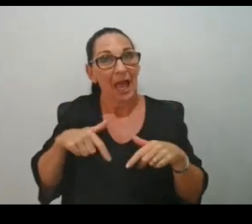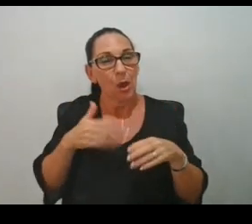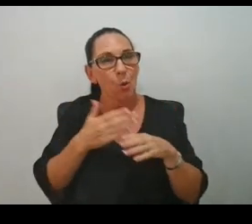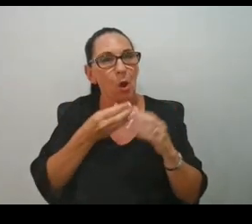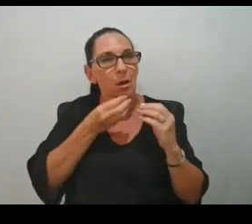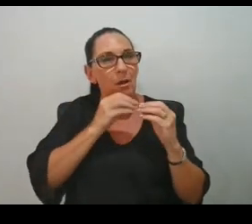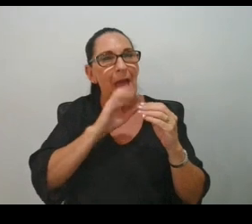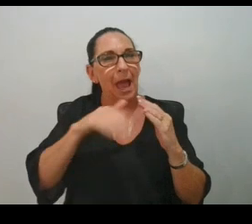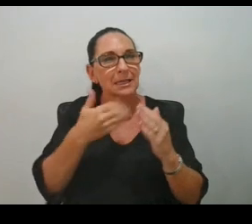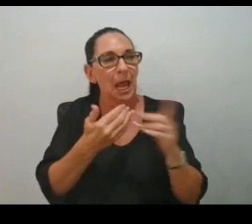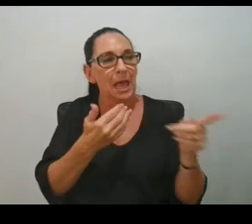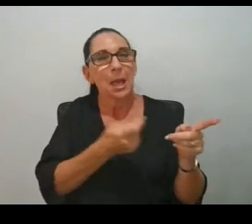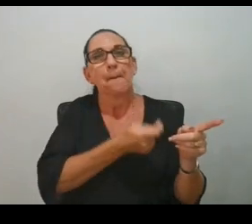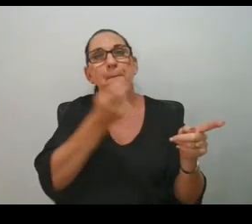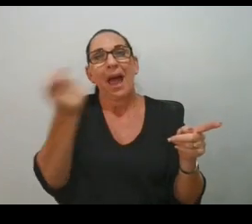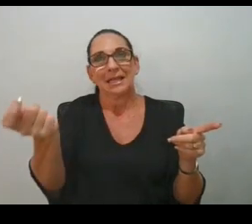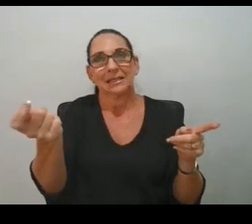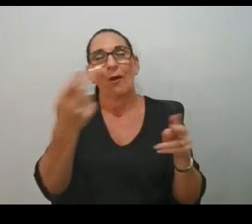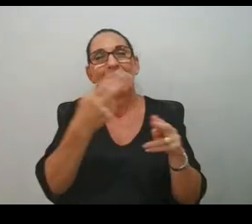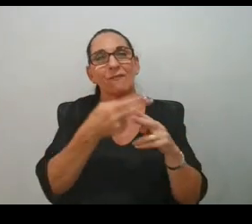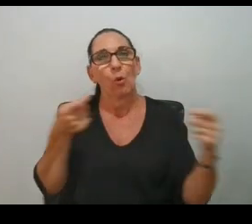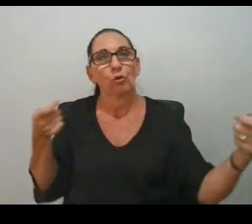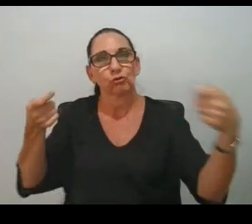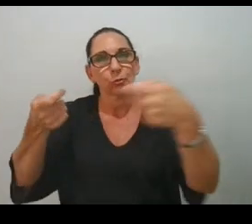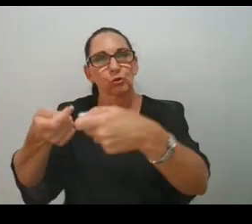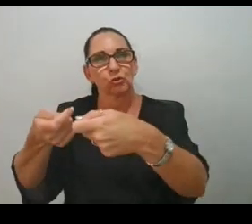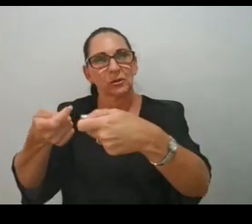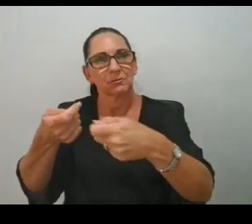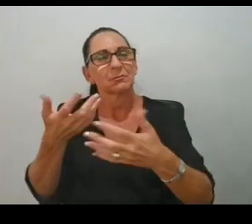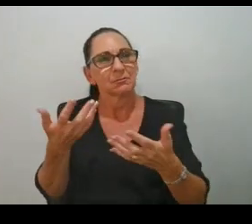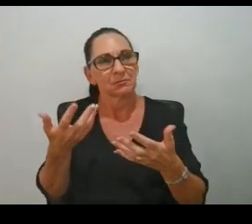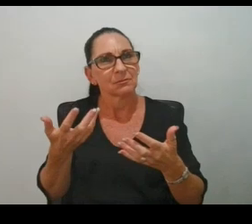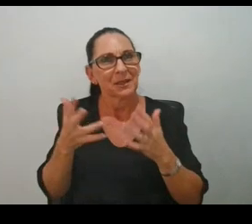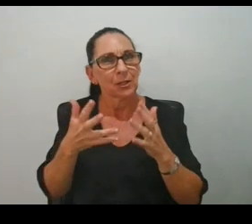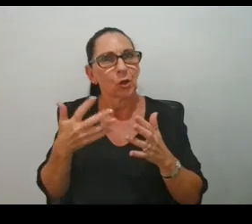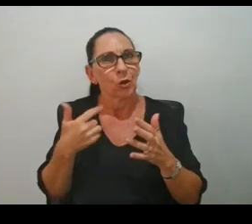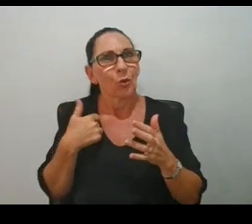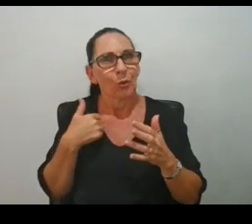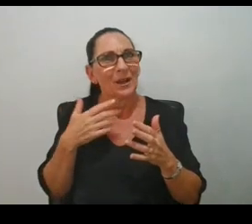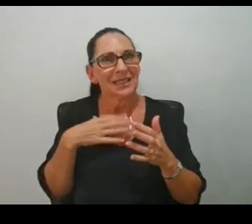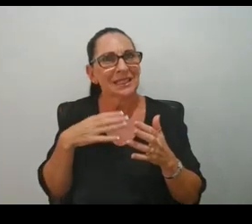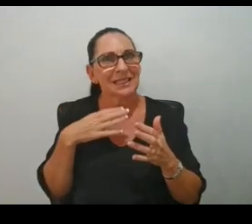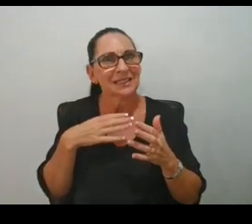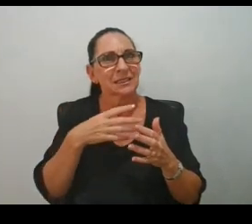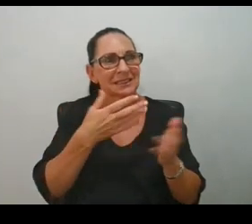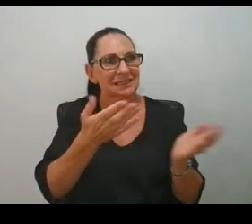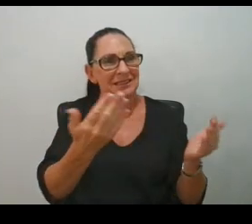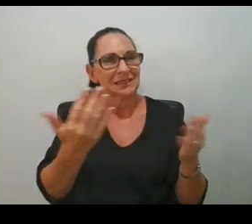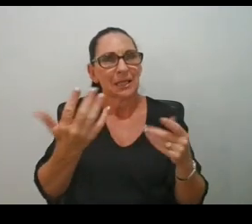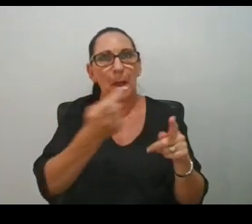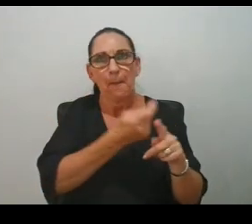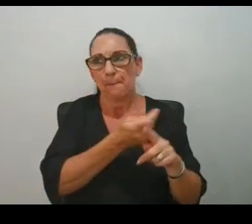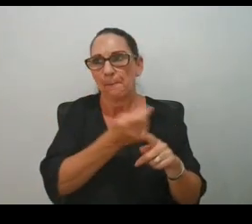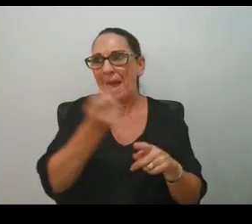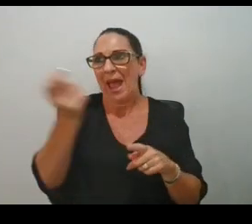thing for clients to get payment as quickly as they can to get the matter going yes yeah